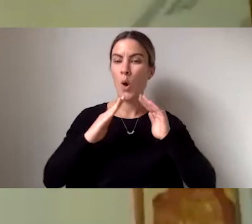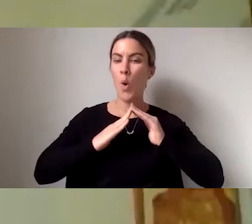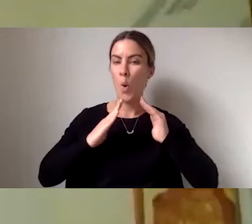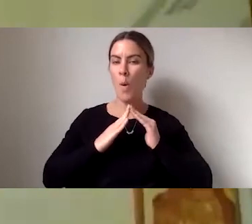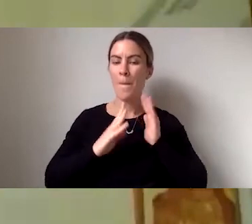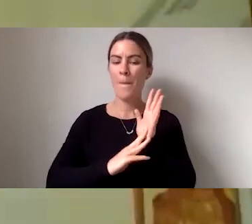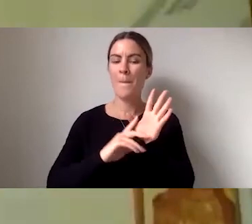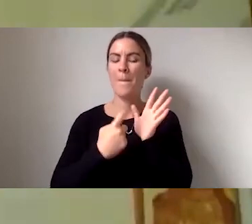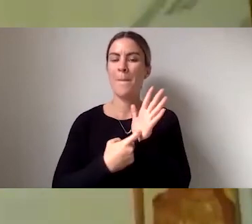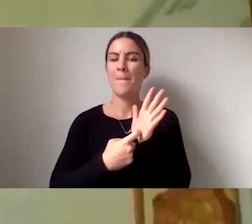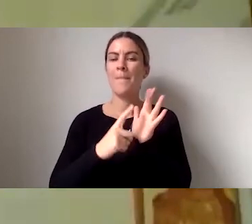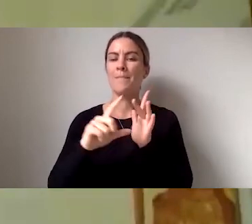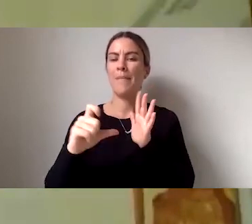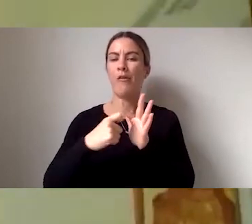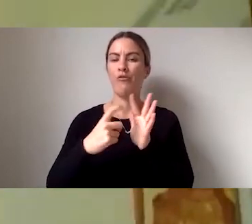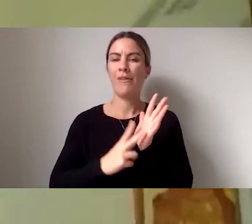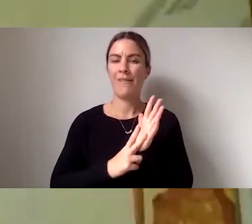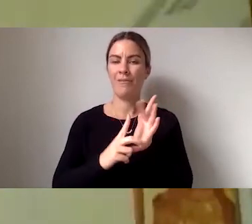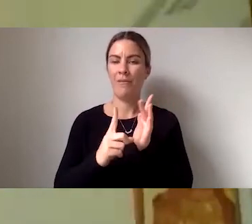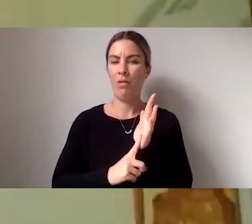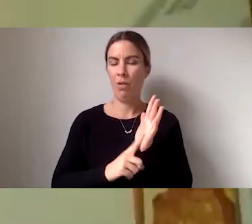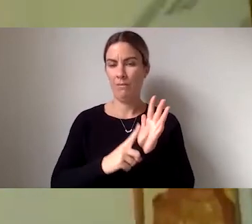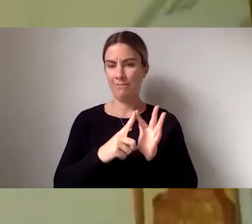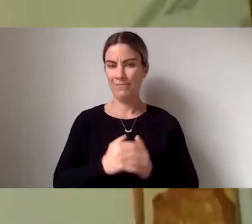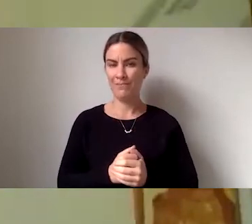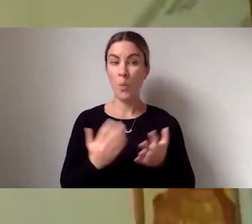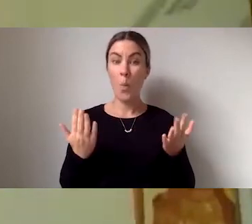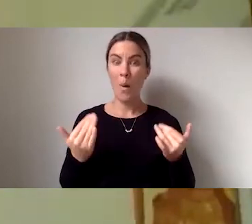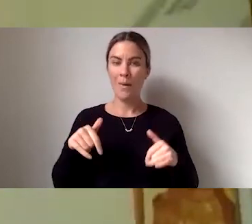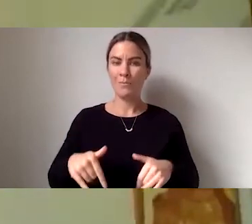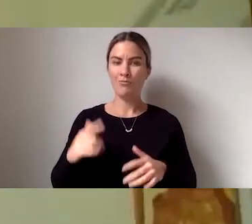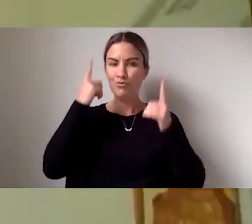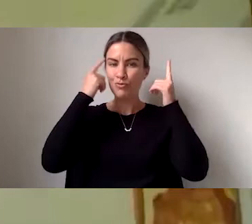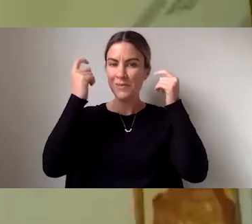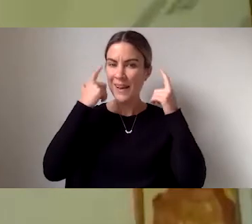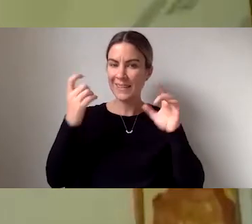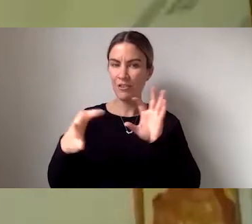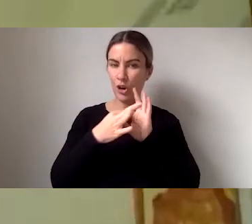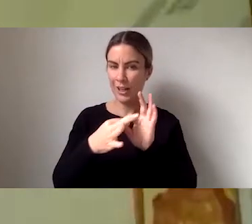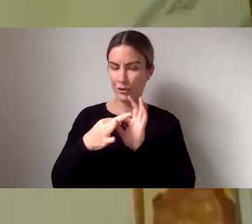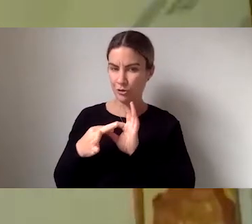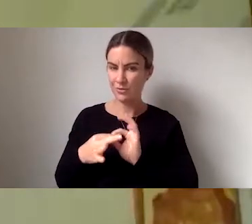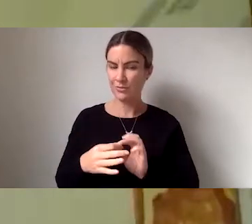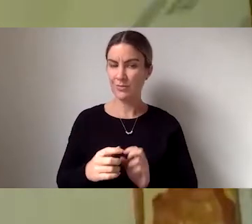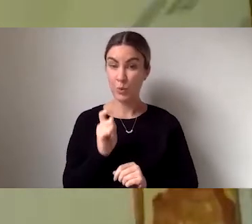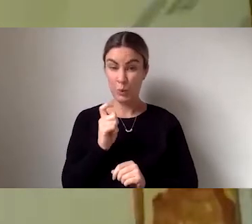Welcome to Creative Connections. In a minute, I will introduce you to our guest for today's', Vincent, to talk to us about how to